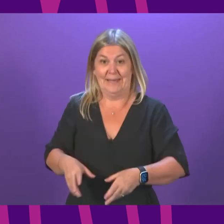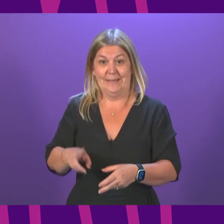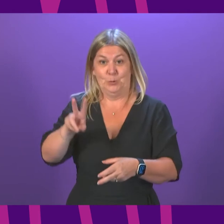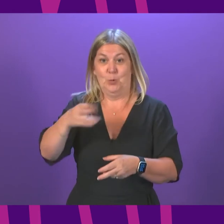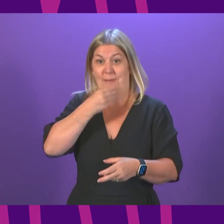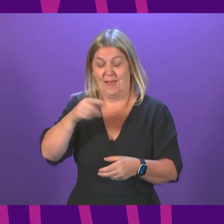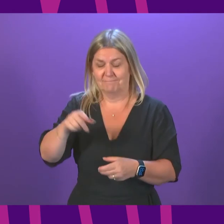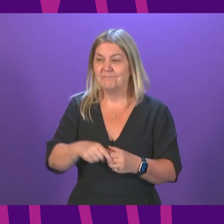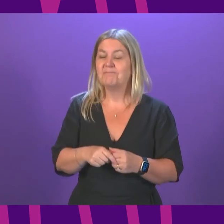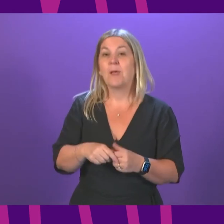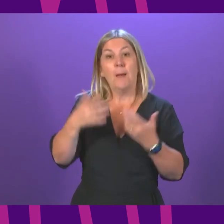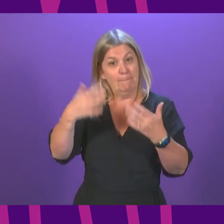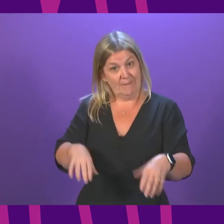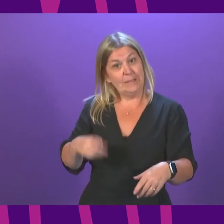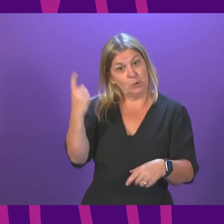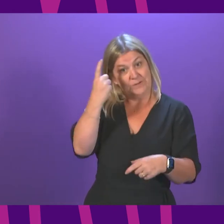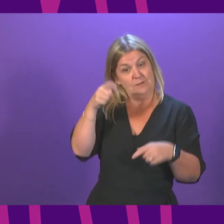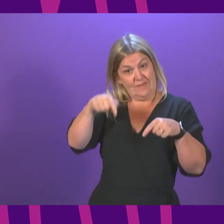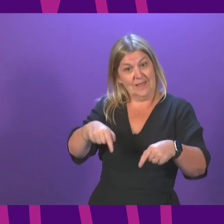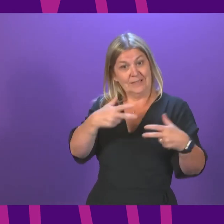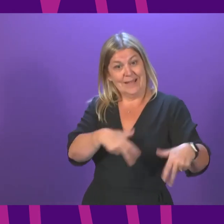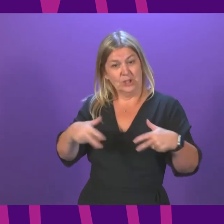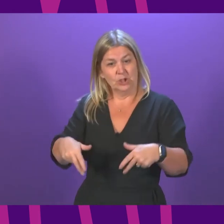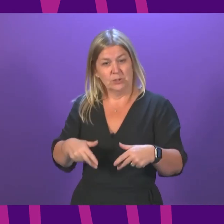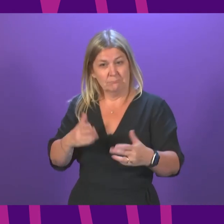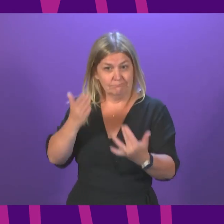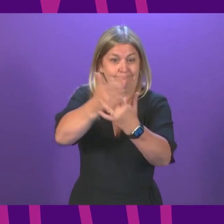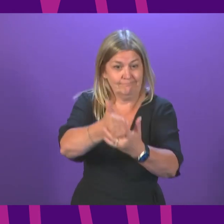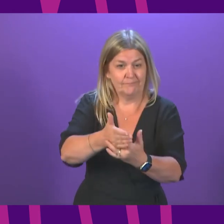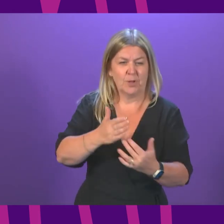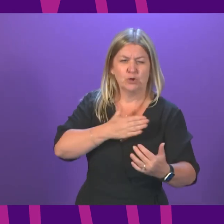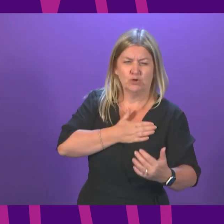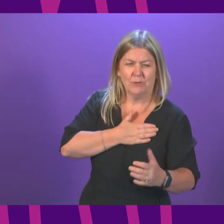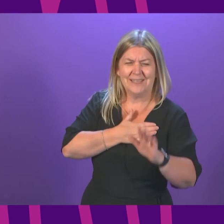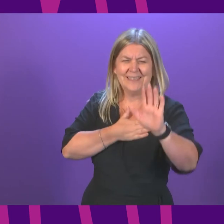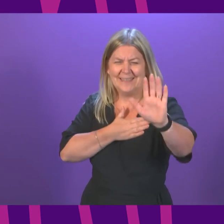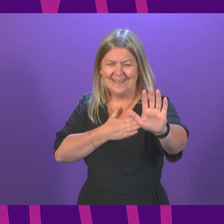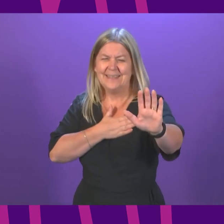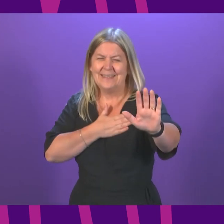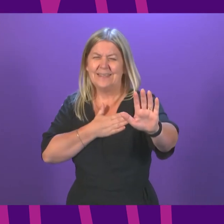considered as part of—[Interruption.] Excuse me, cabinet secretary. Can we have quiet at the rear of the chamber? Thank you.